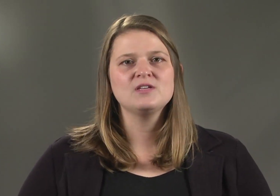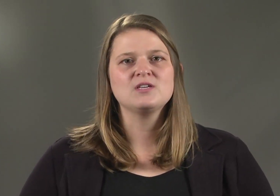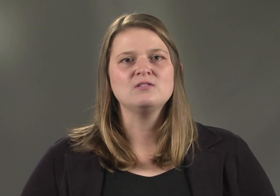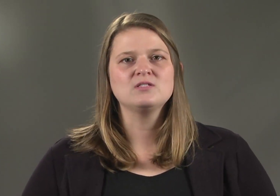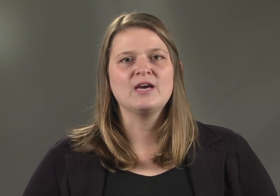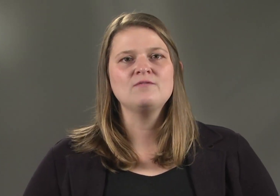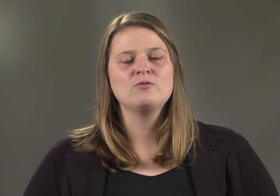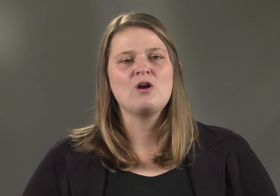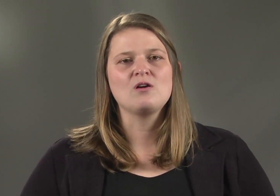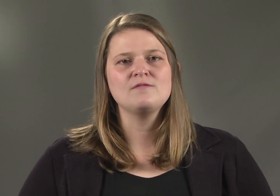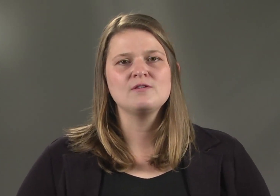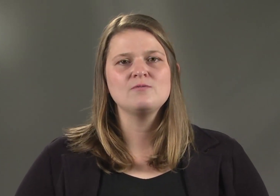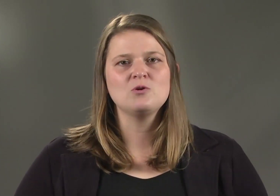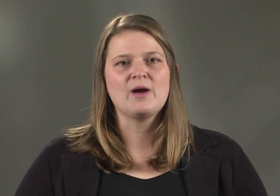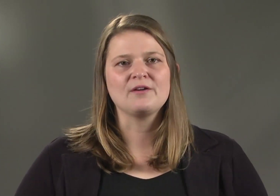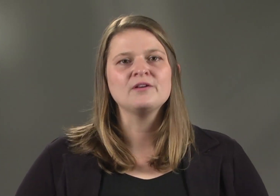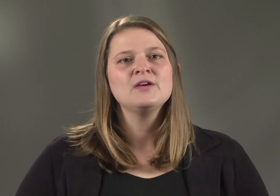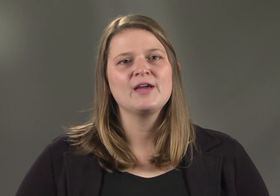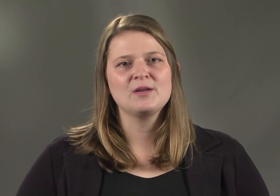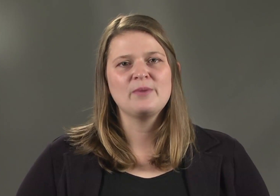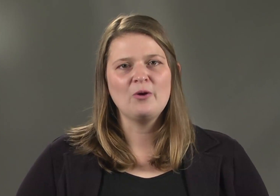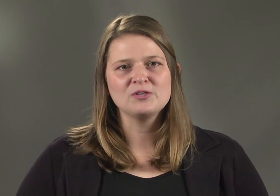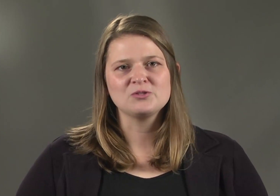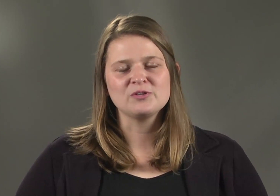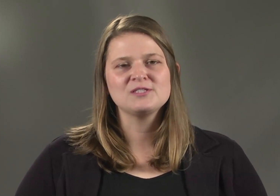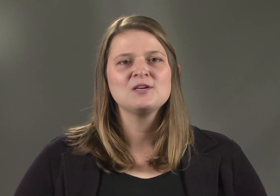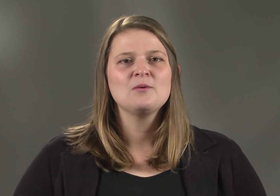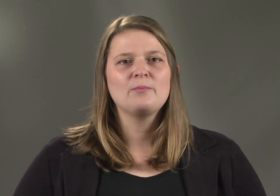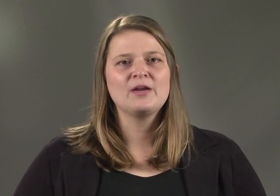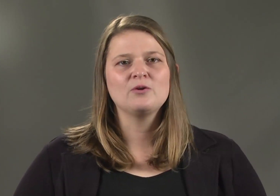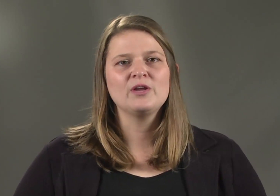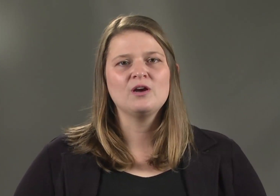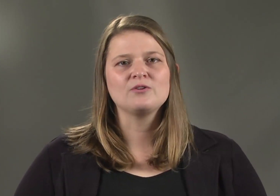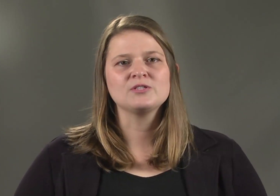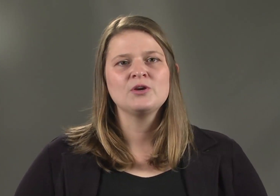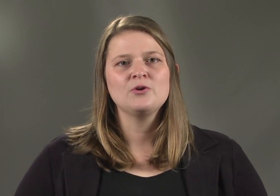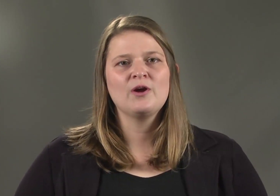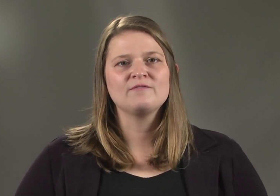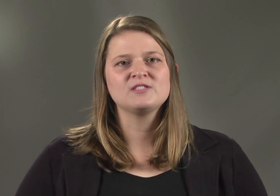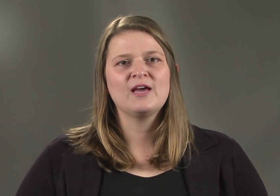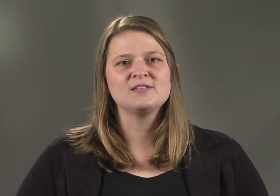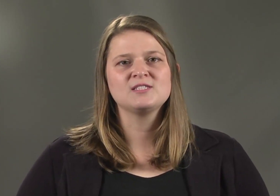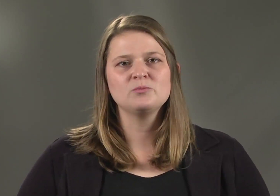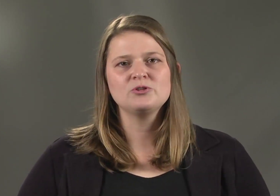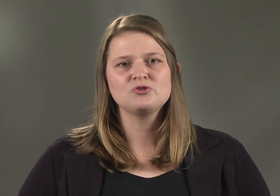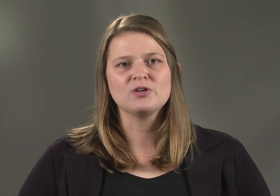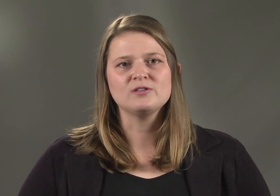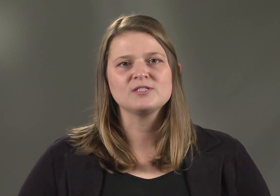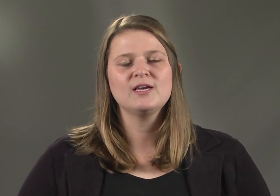adult deaf or hard or hearing role model can empower students by knowing others who have had similar struggles